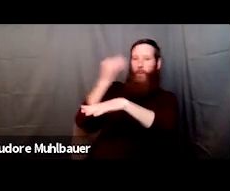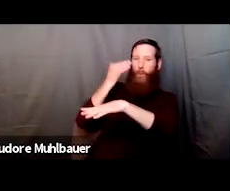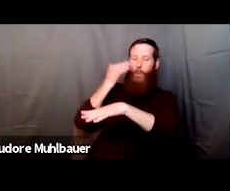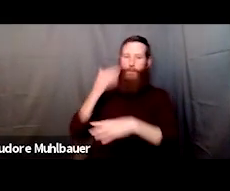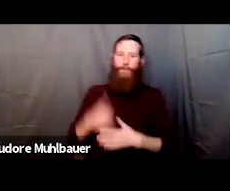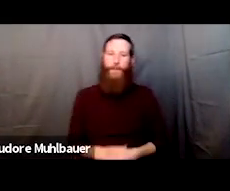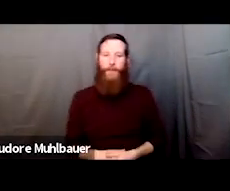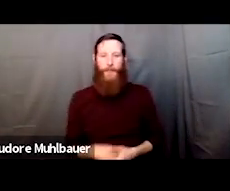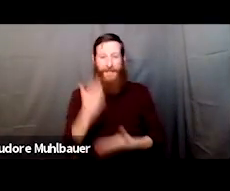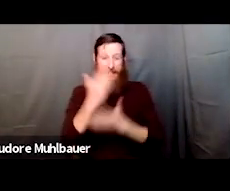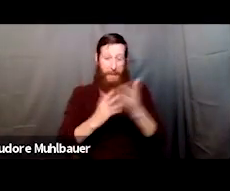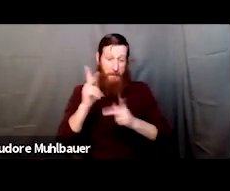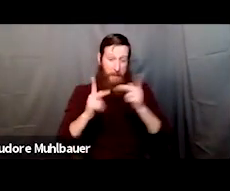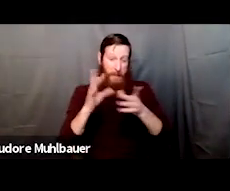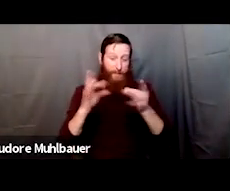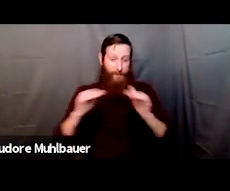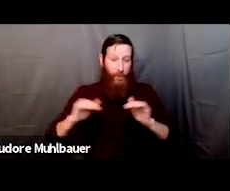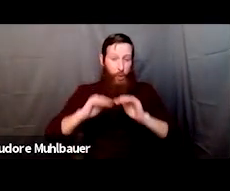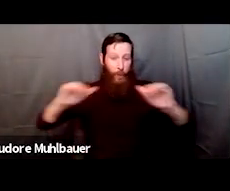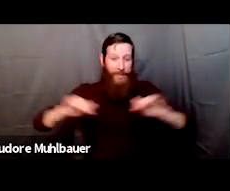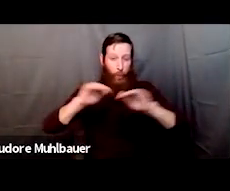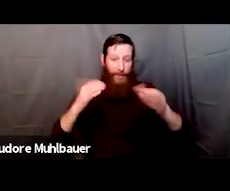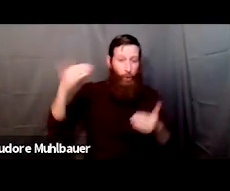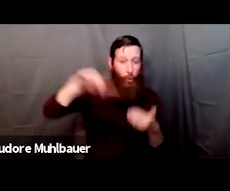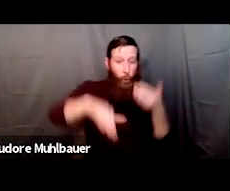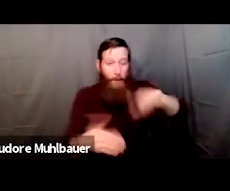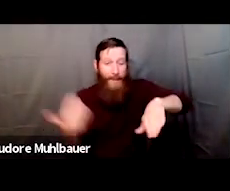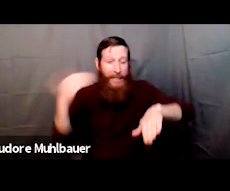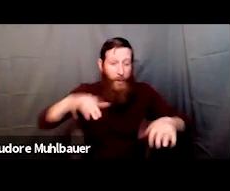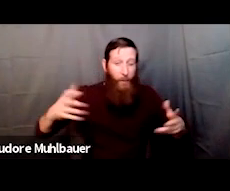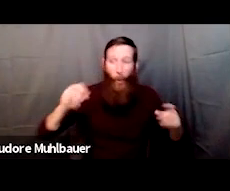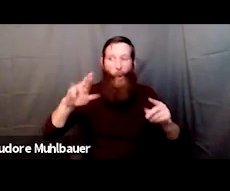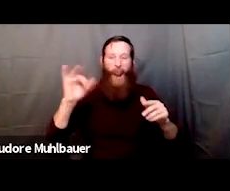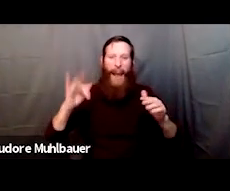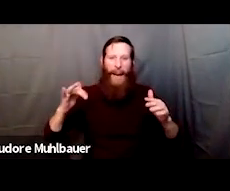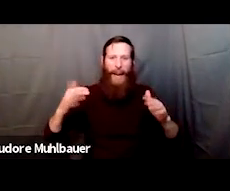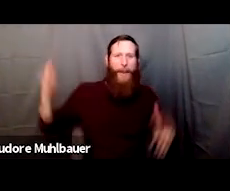People describe swimming in avalanche debris or paddling to get to the top.